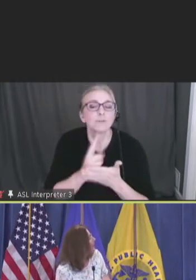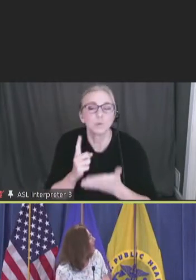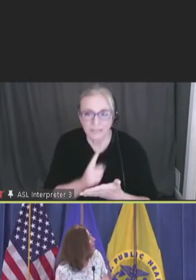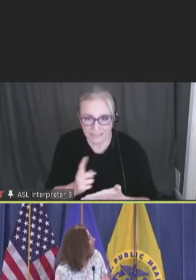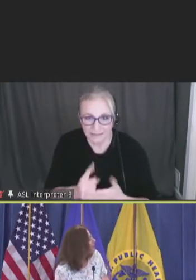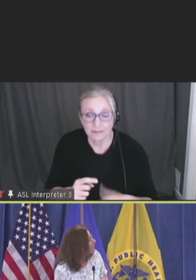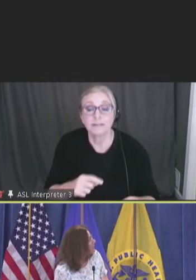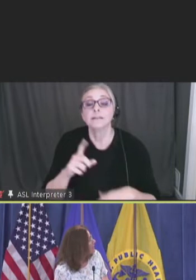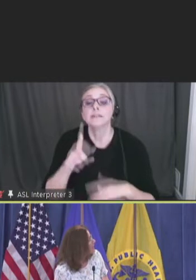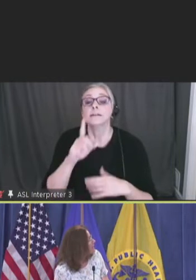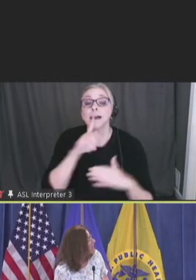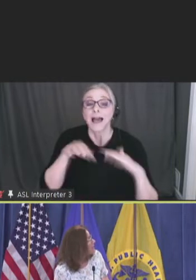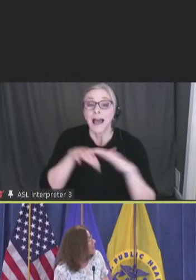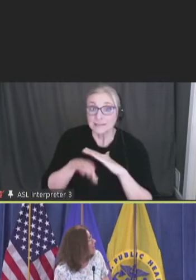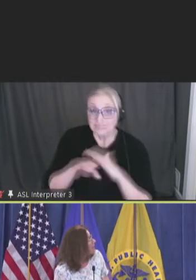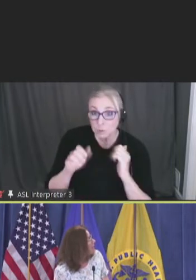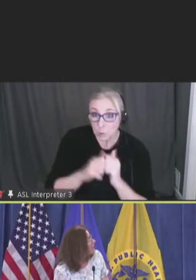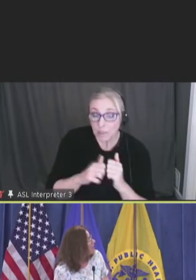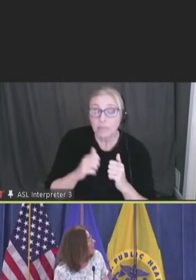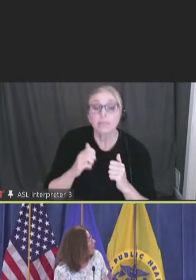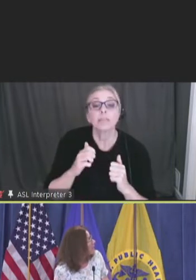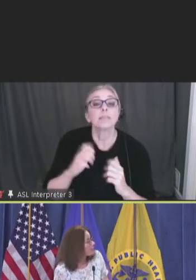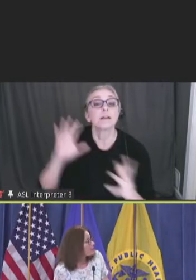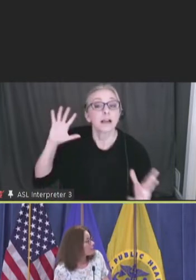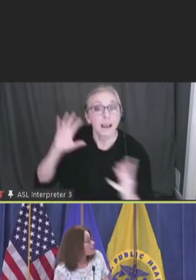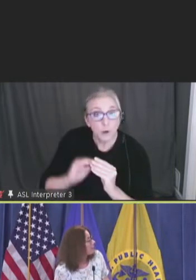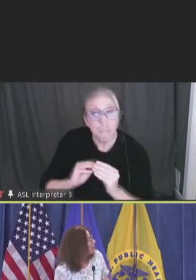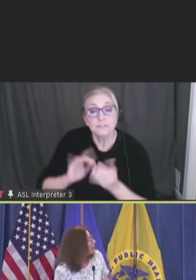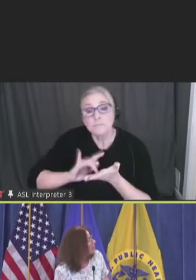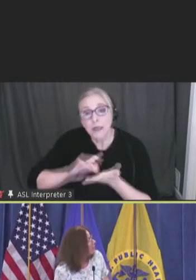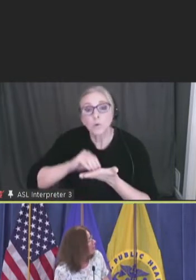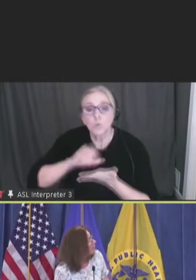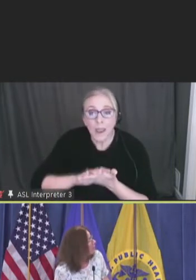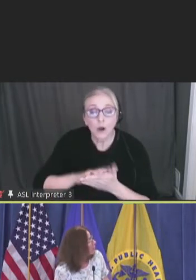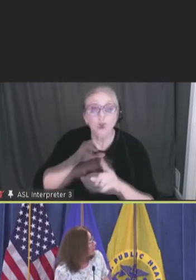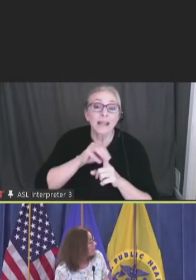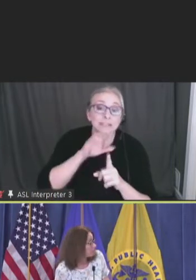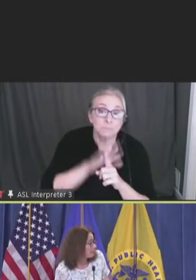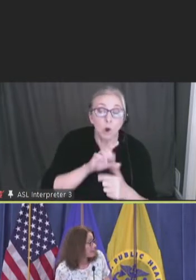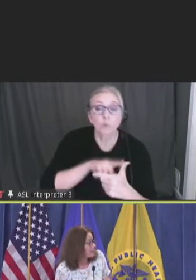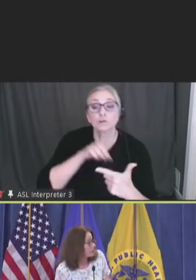And there's access -- we have access to comprehensive medical records, including exposures and vaccinations